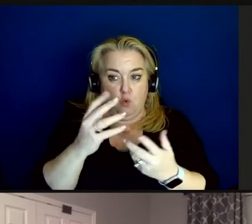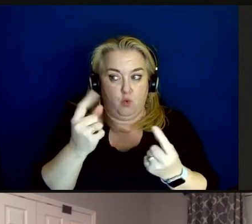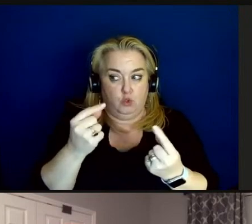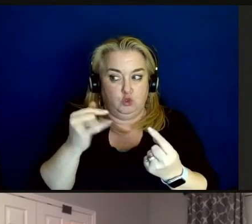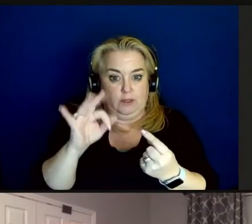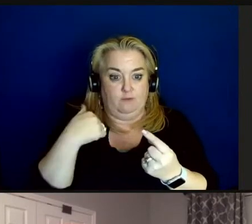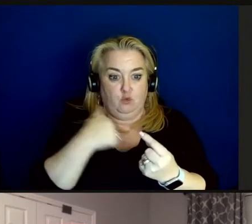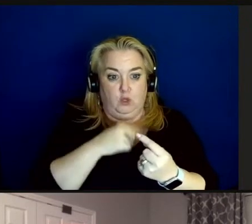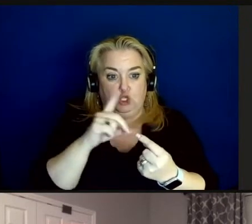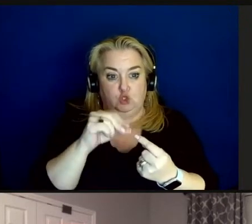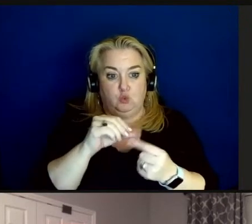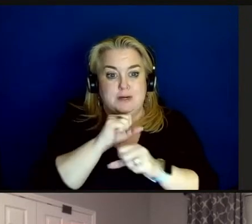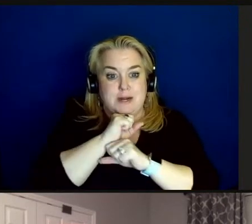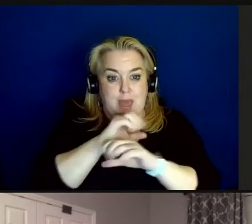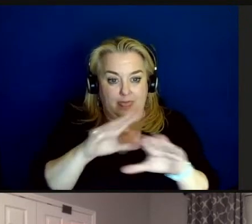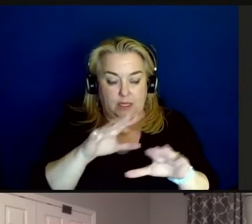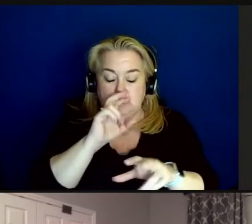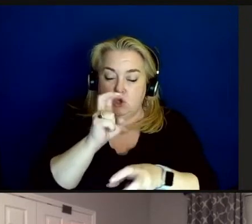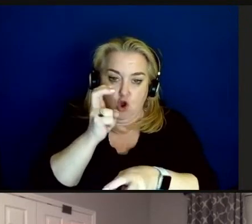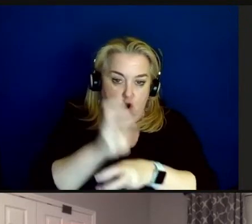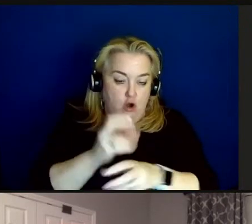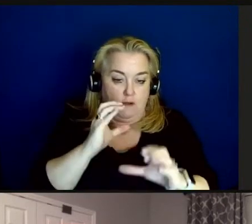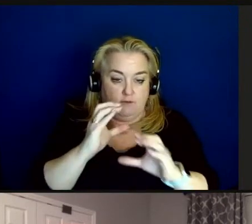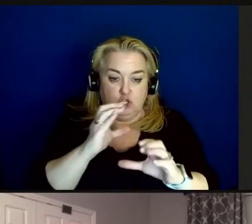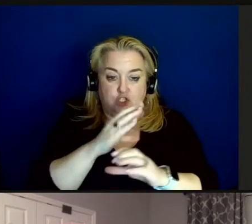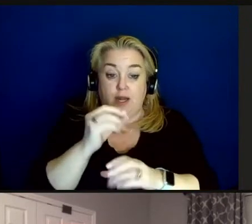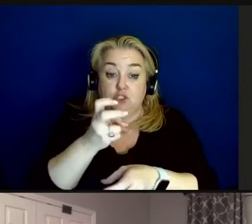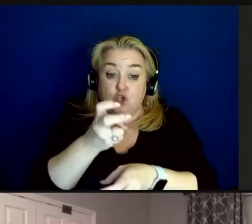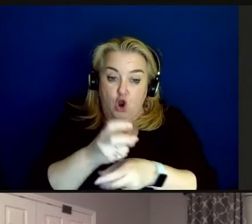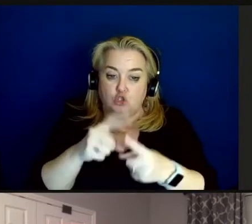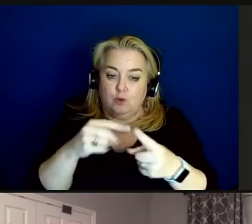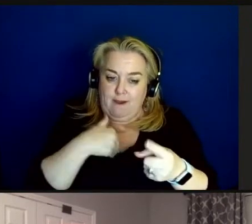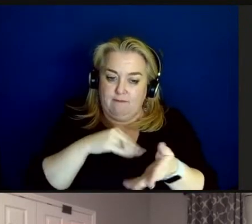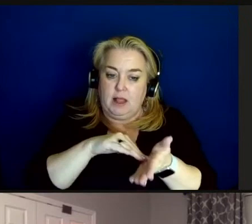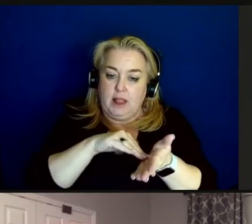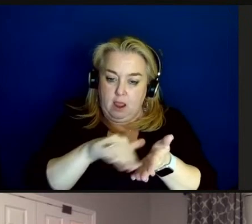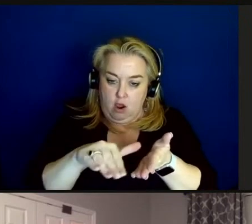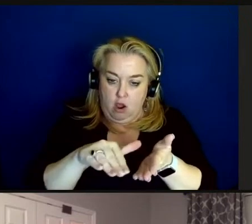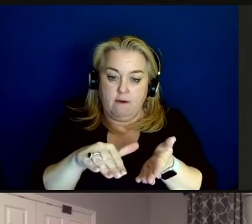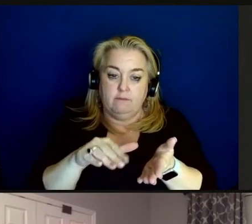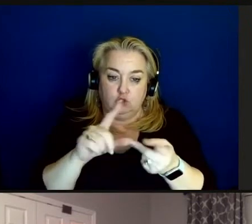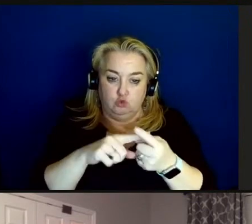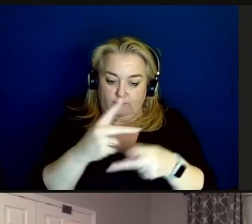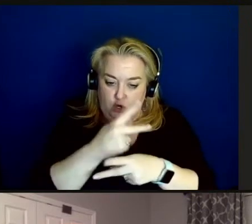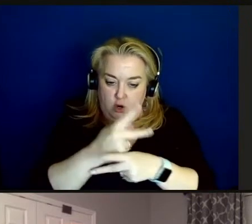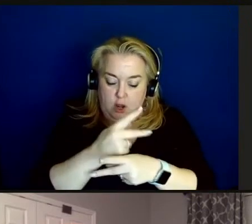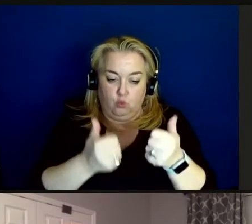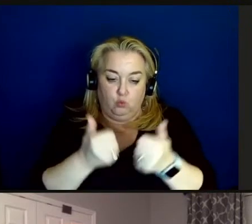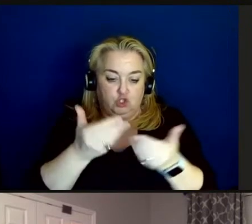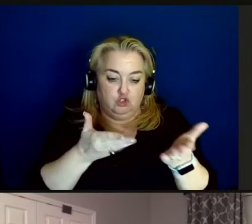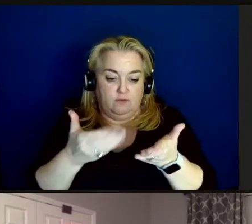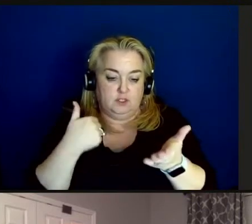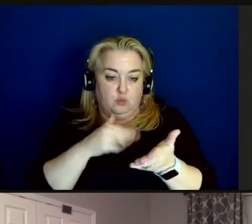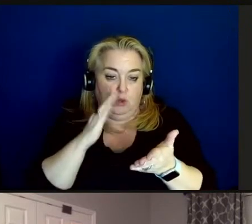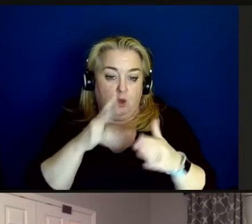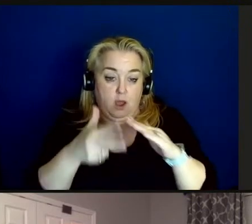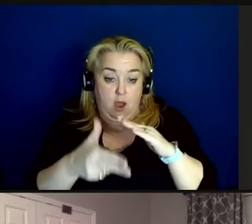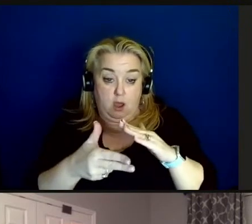THE CONTEXT OR WHAT IT MEANS TO DO NOTHING. AND IT'S YOU KNOW, IT'S THESE